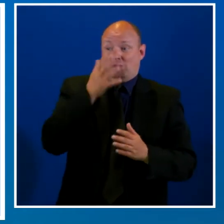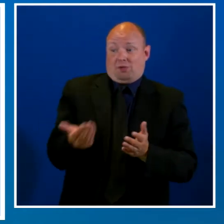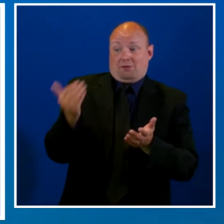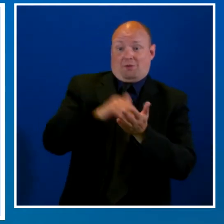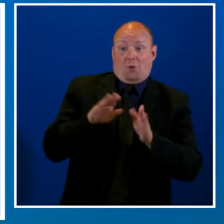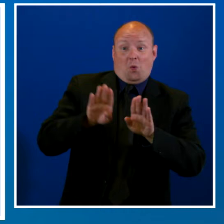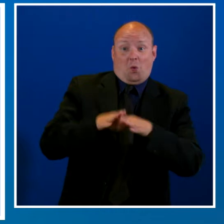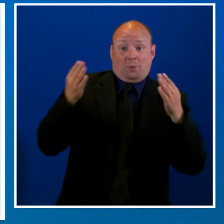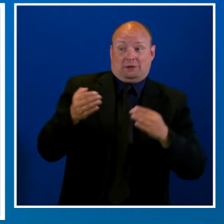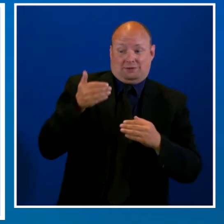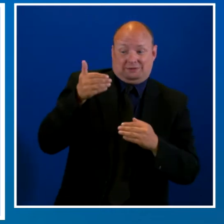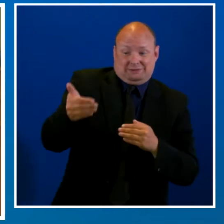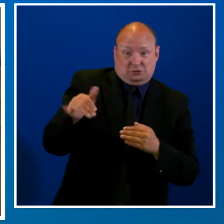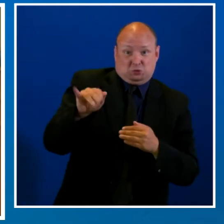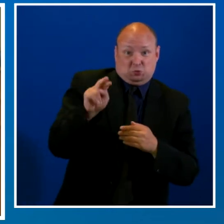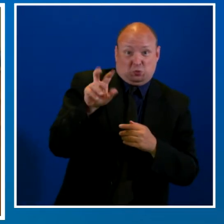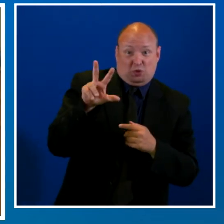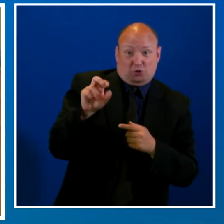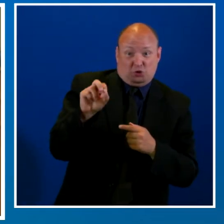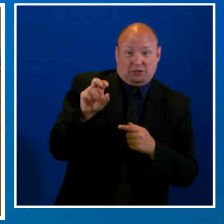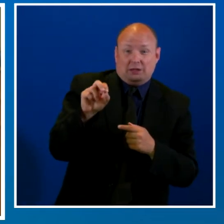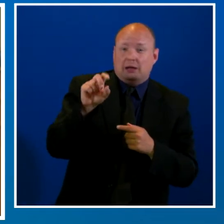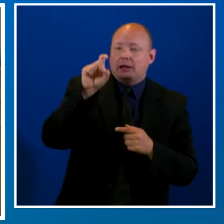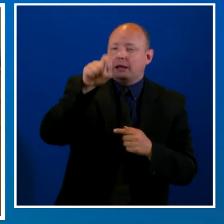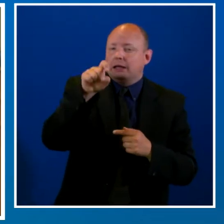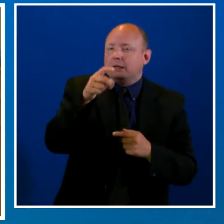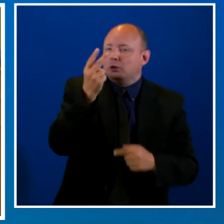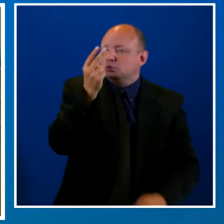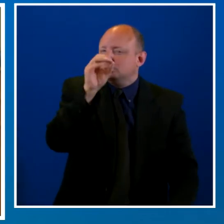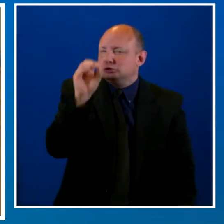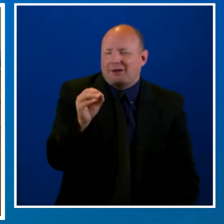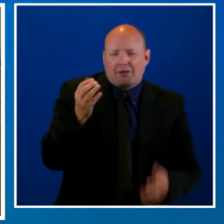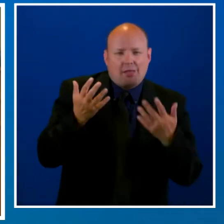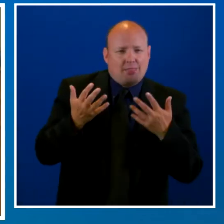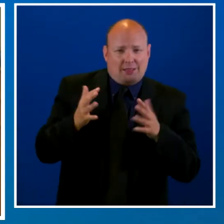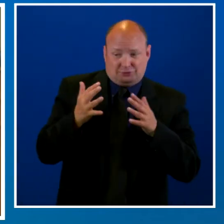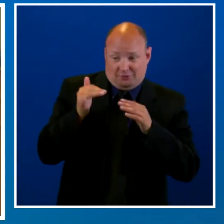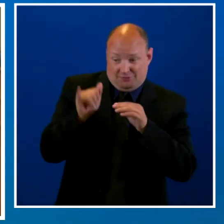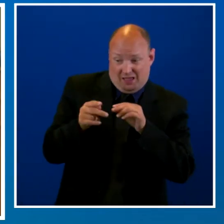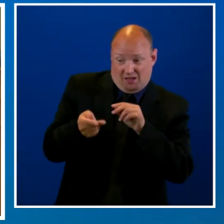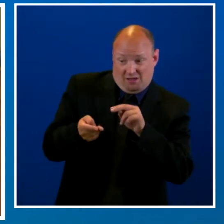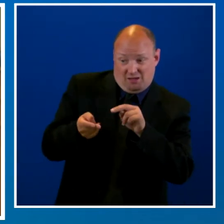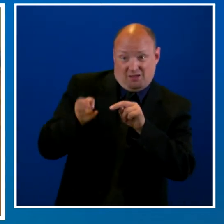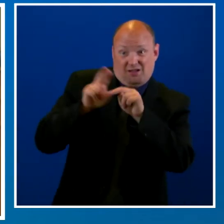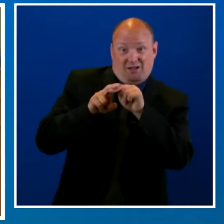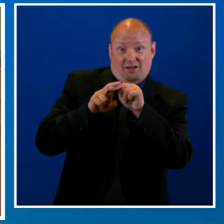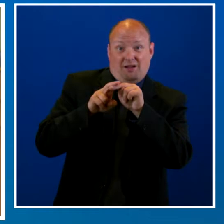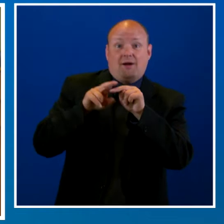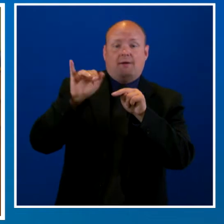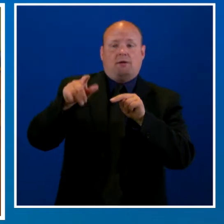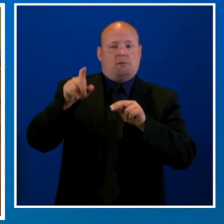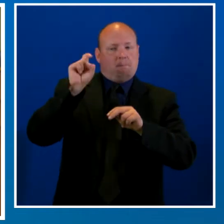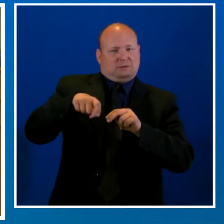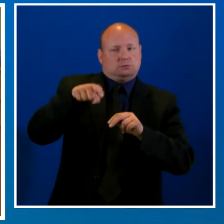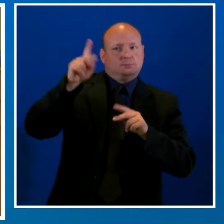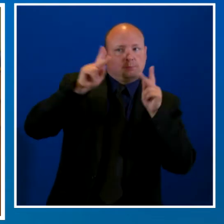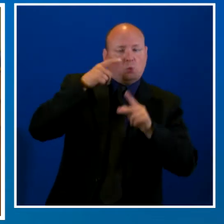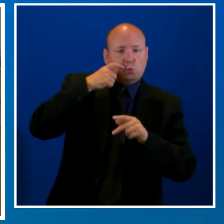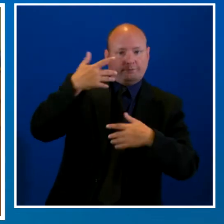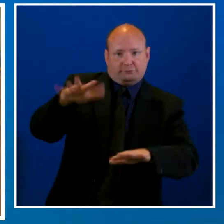need another 2% of eligible adults to get their first shot. Let's see if we can make that happen Vancouver.